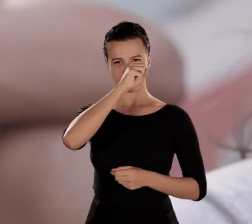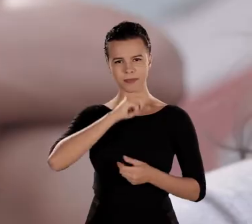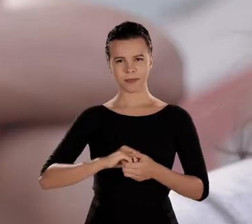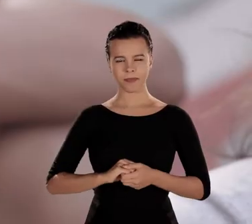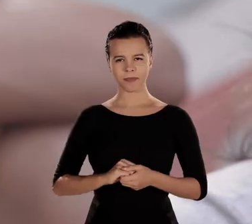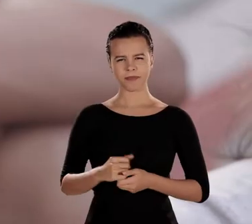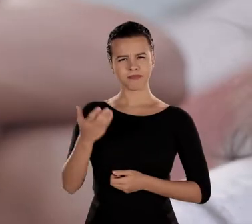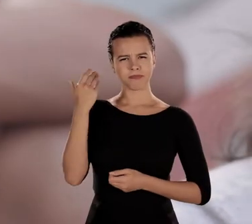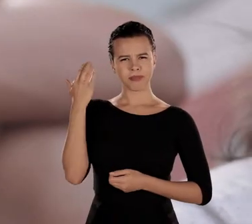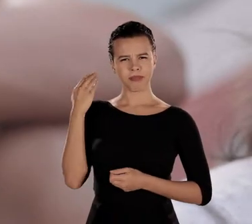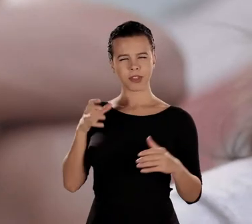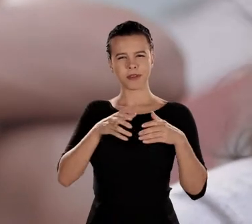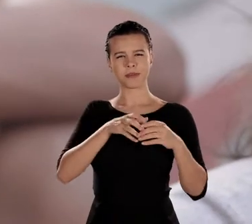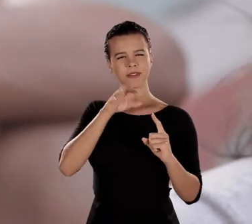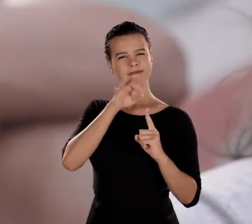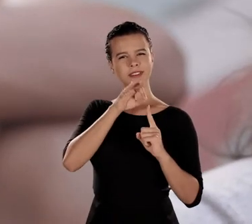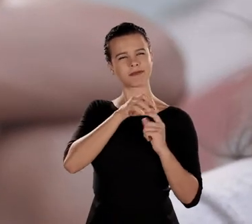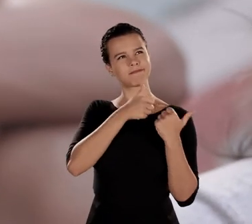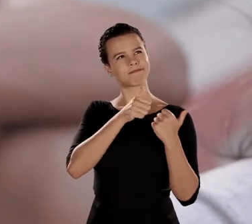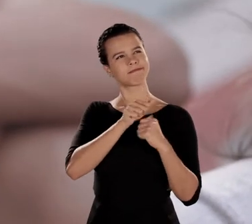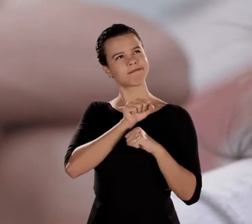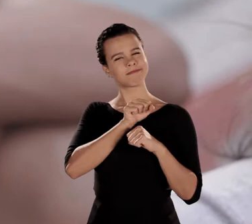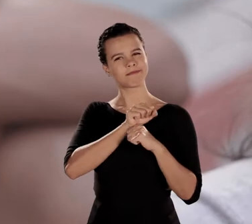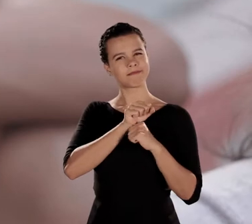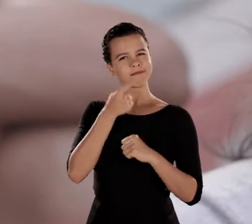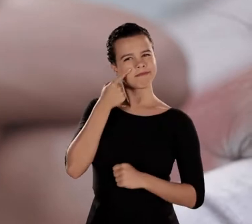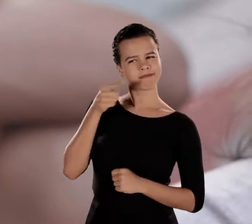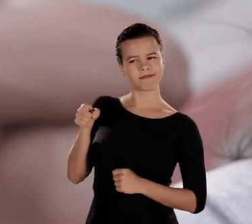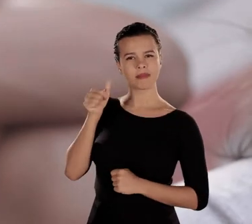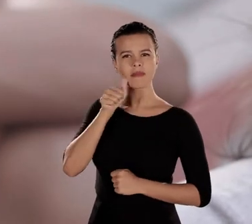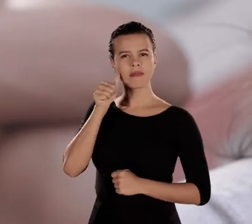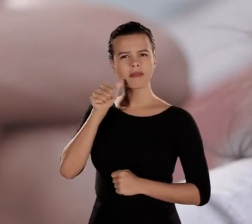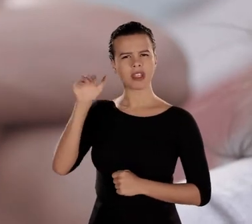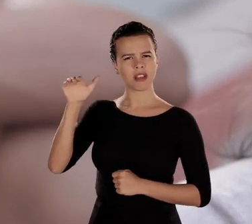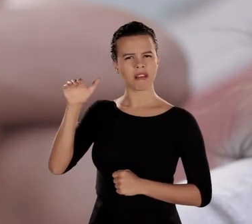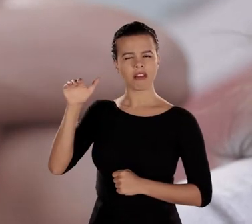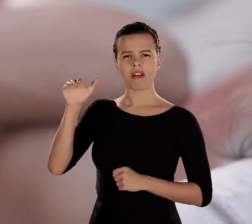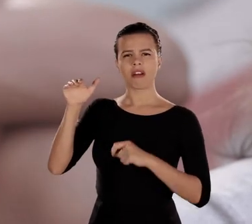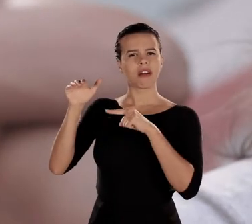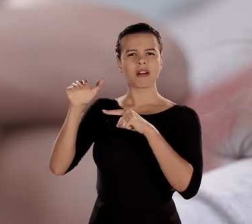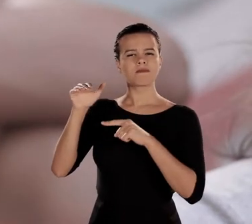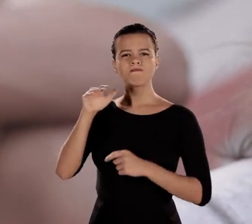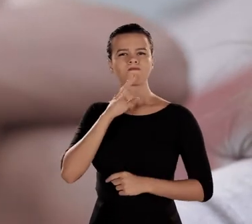We were at a bus stop, and there was an elderly woman who didn't seem to know how to read.